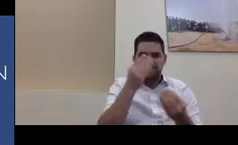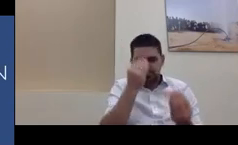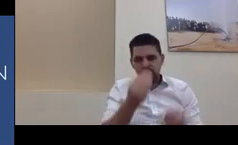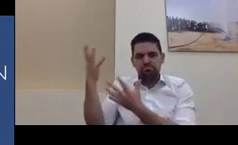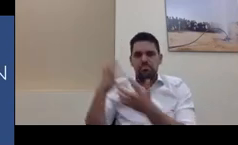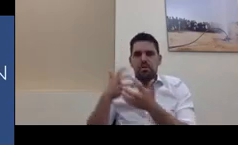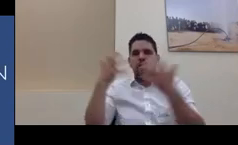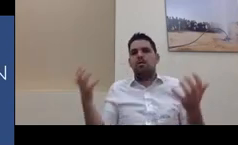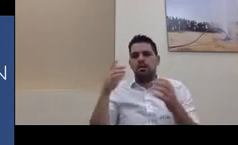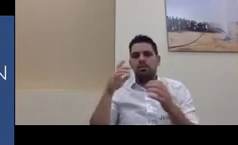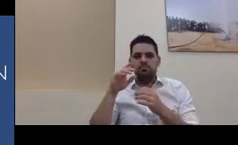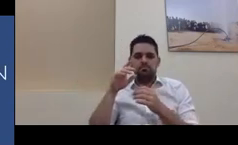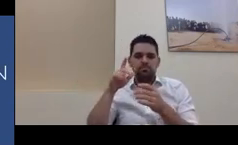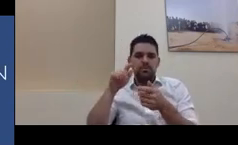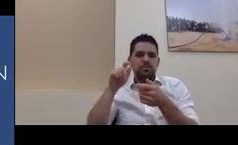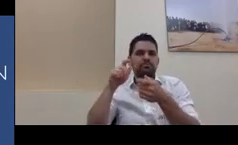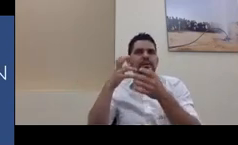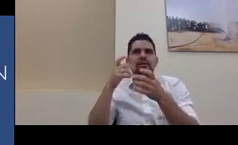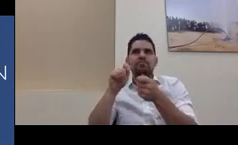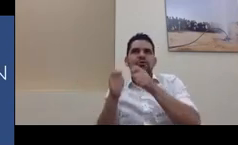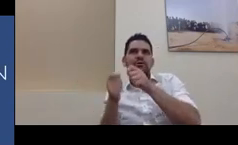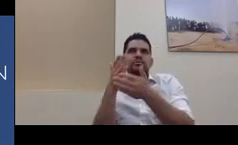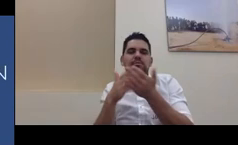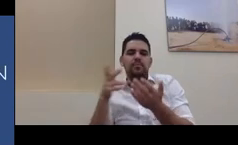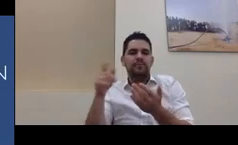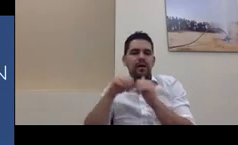in Morocco really informed a lot of